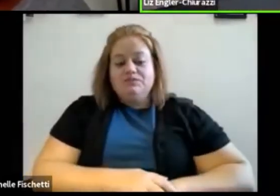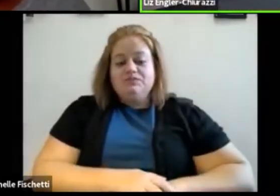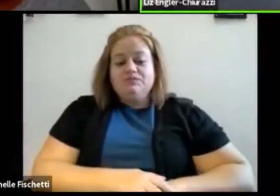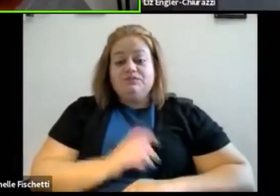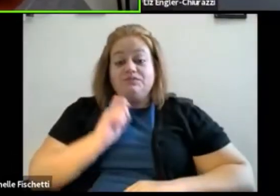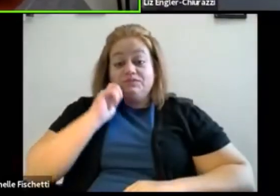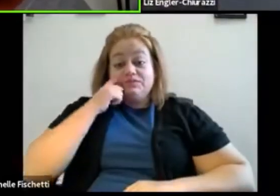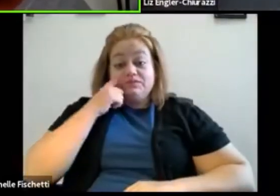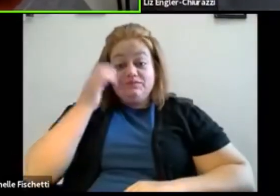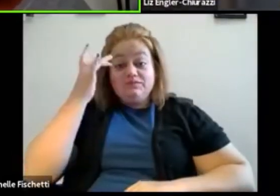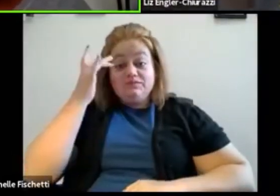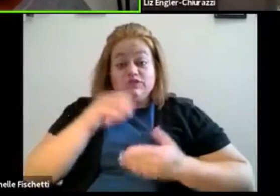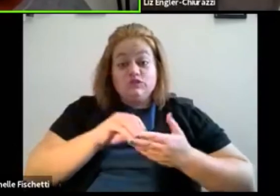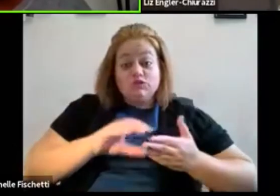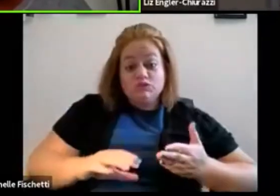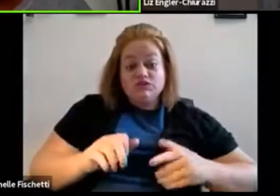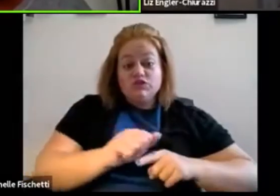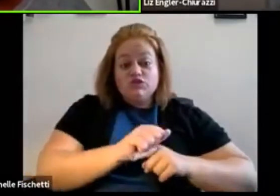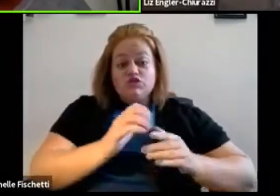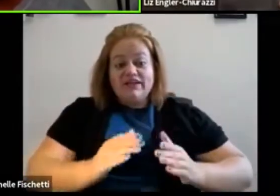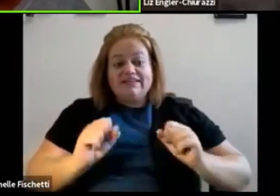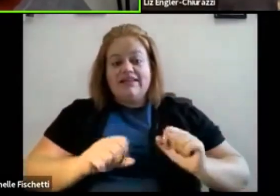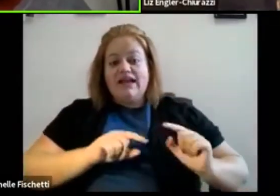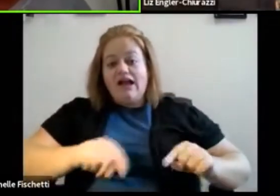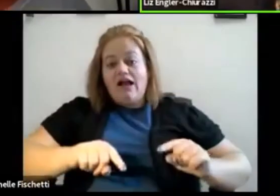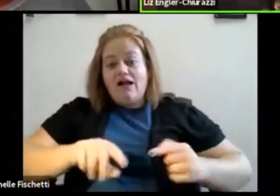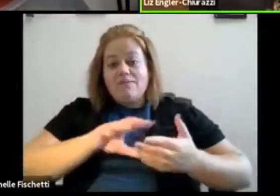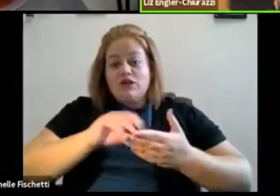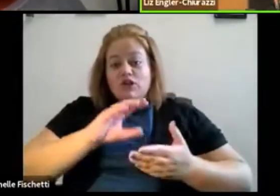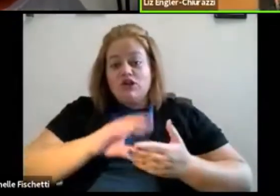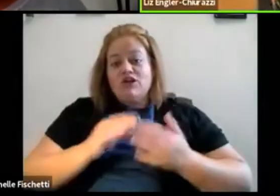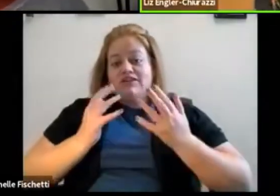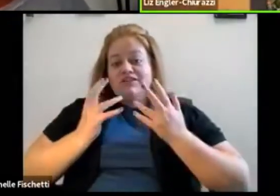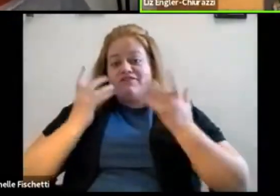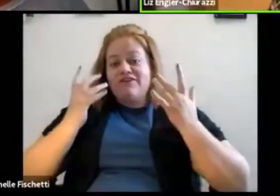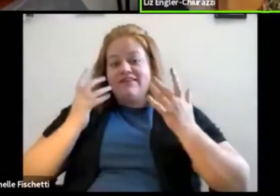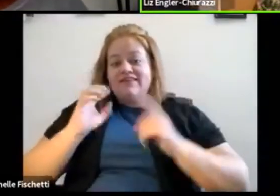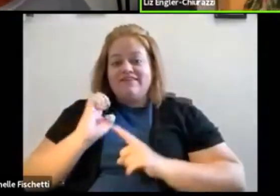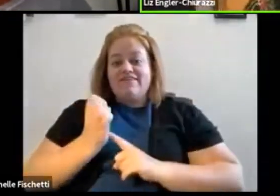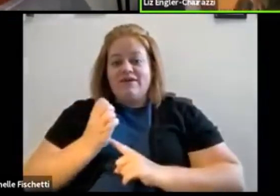a very open environment for communication so we talk about what